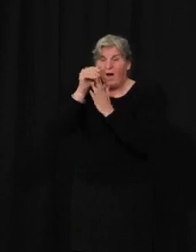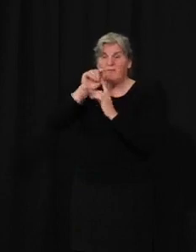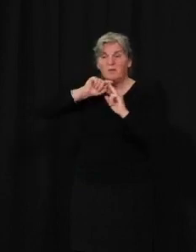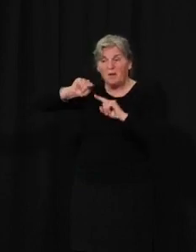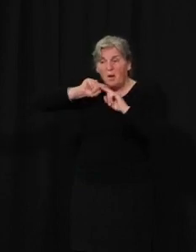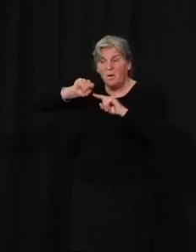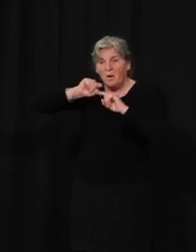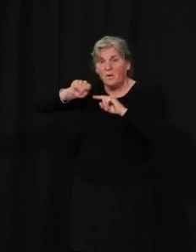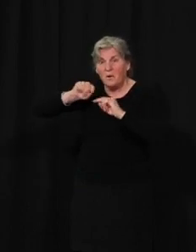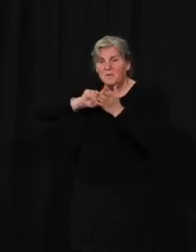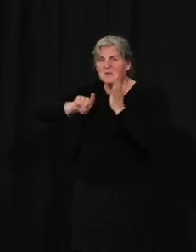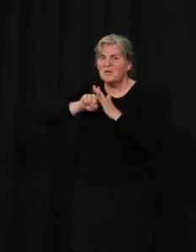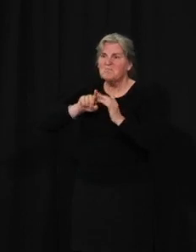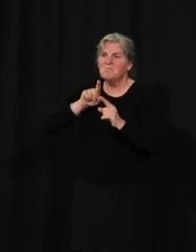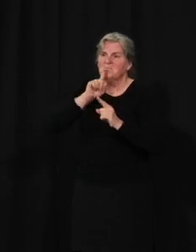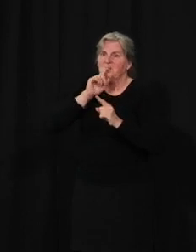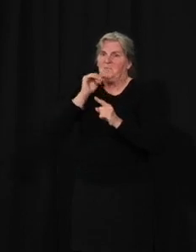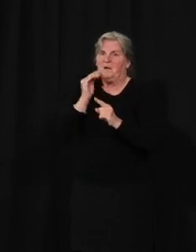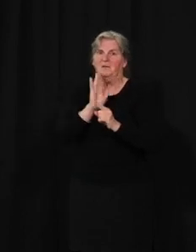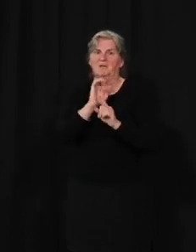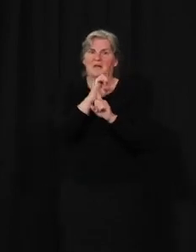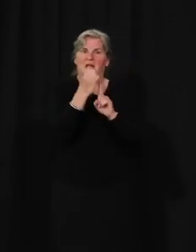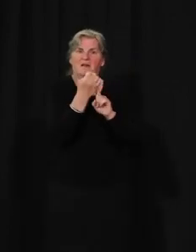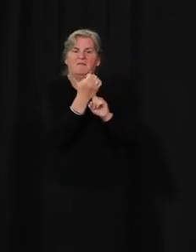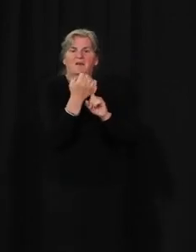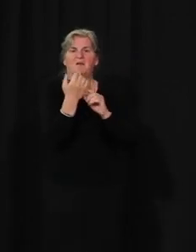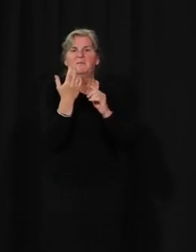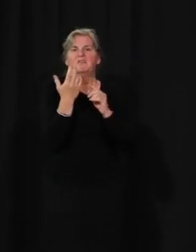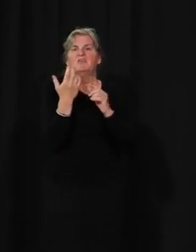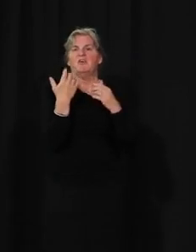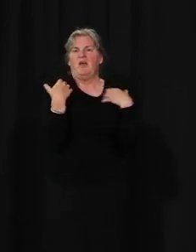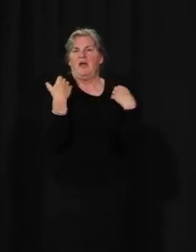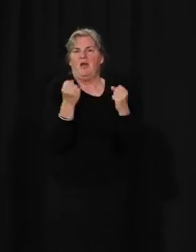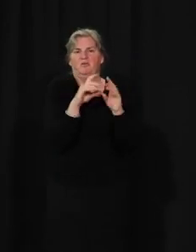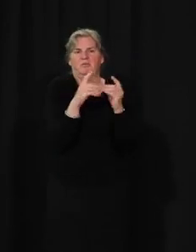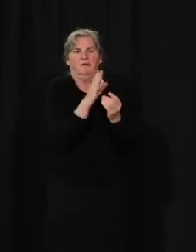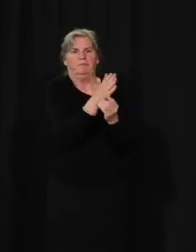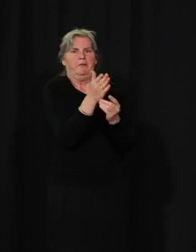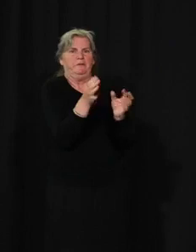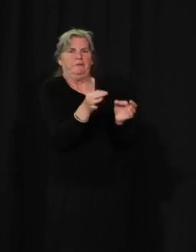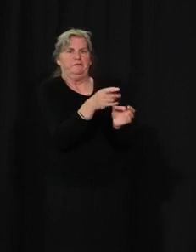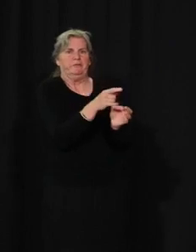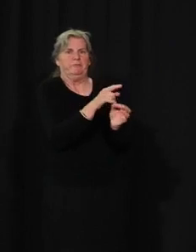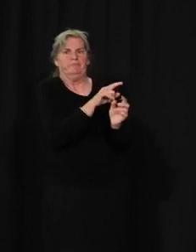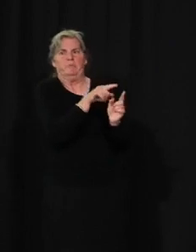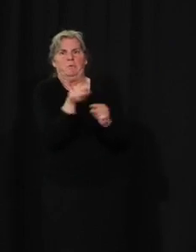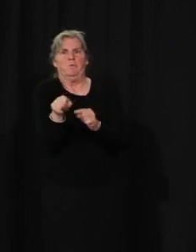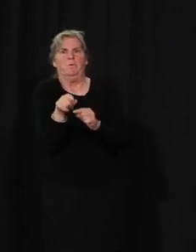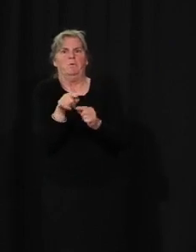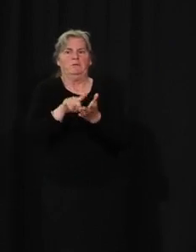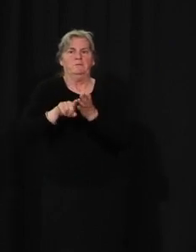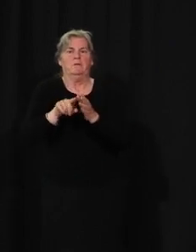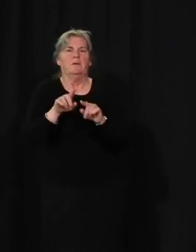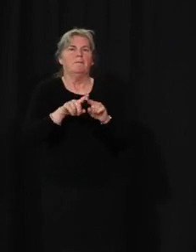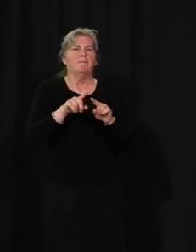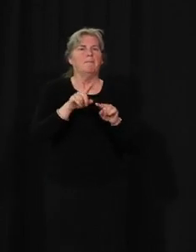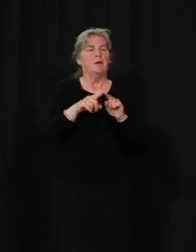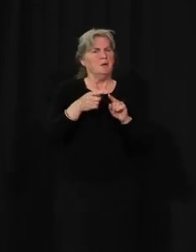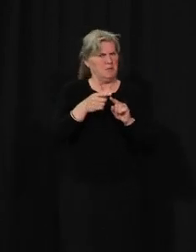left to the environmental health department to consider.